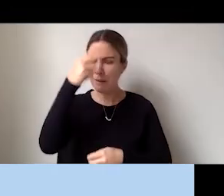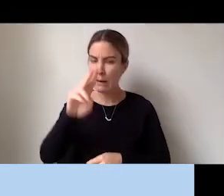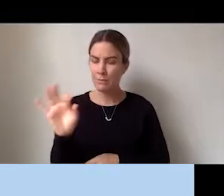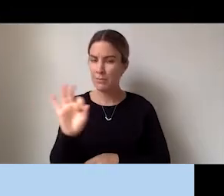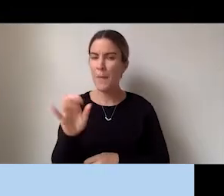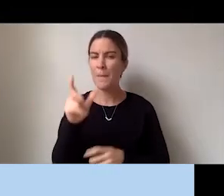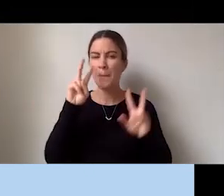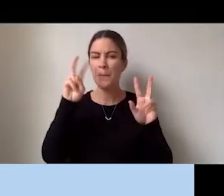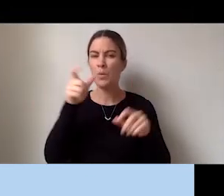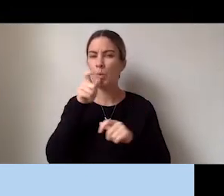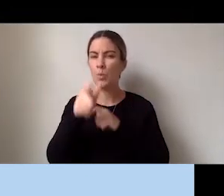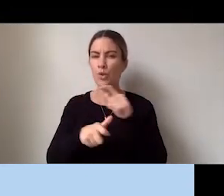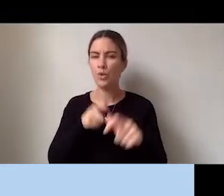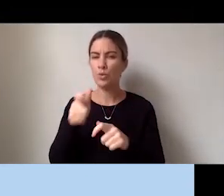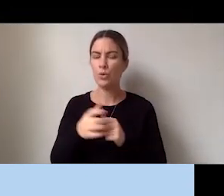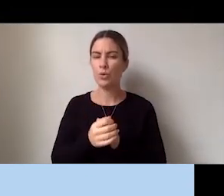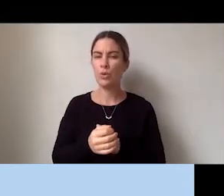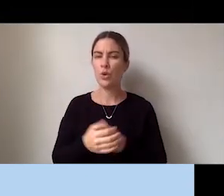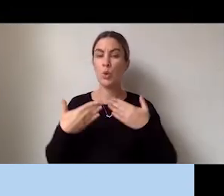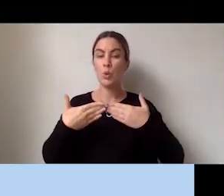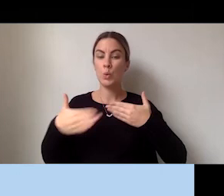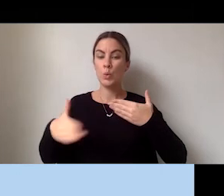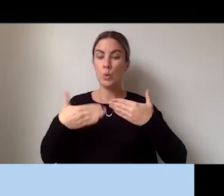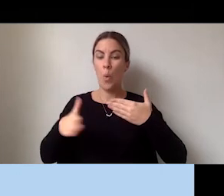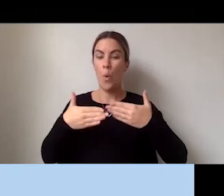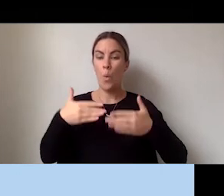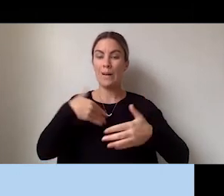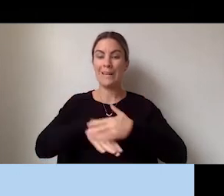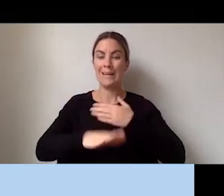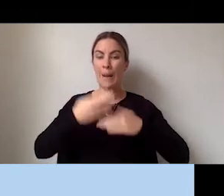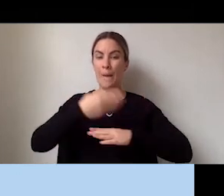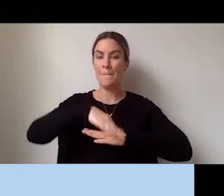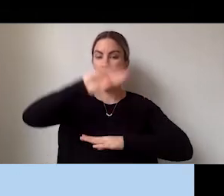"Door in the mountain, let me in." And I was thinking about the way